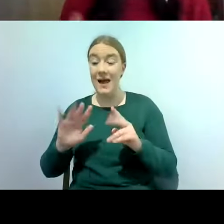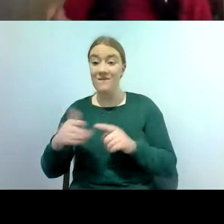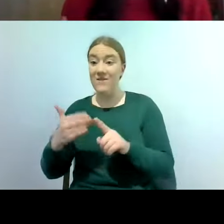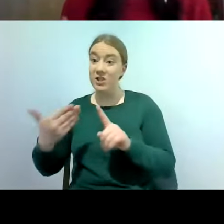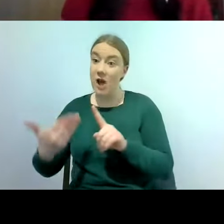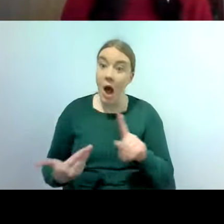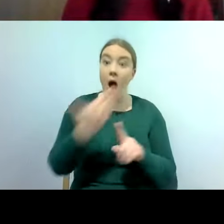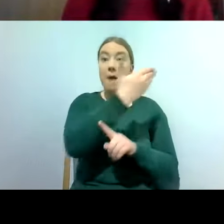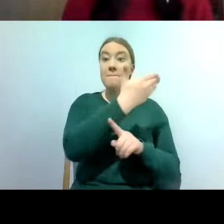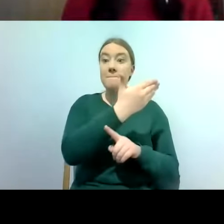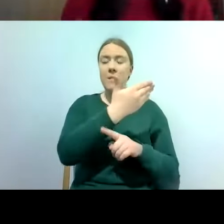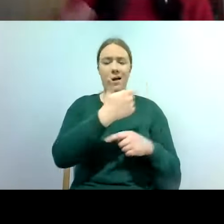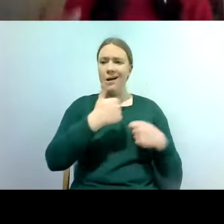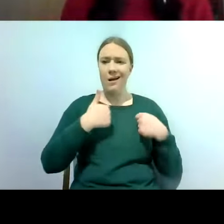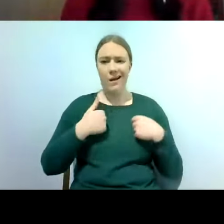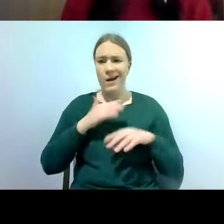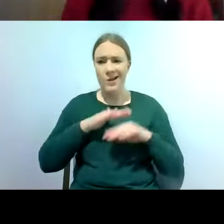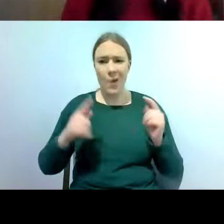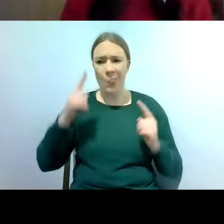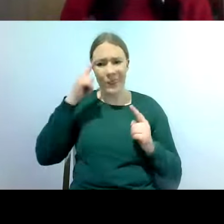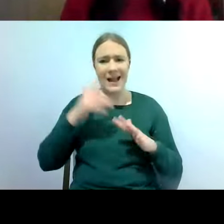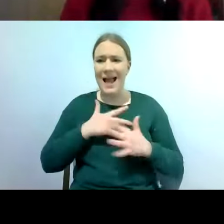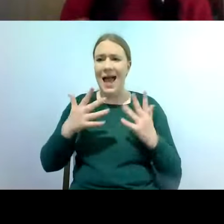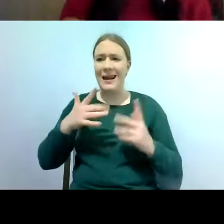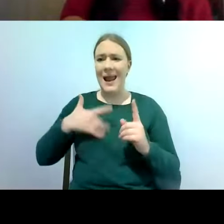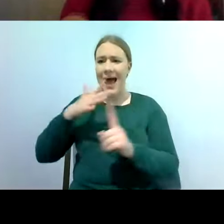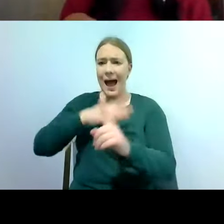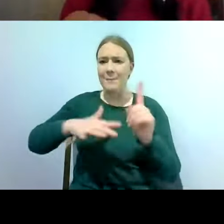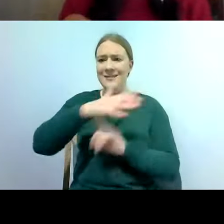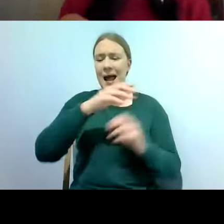and so we don't really think there's any habitat the barbel wanted to access in there